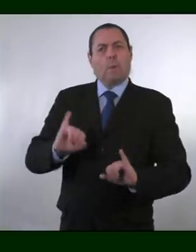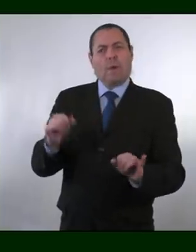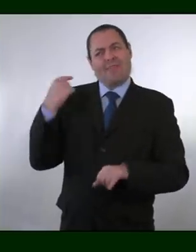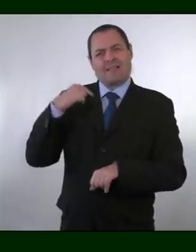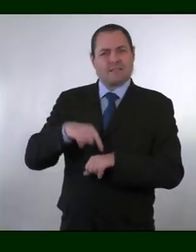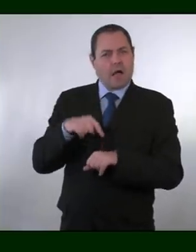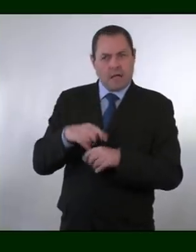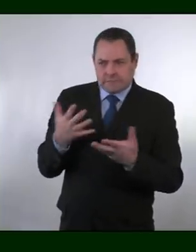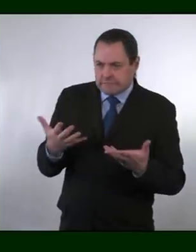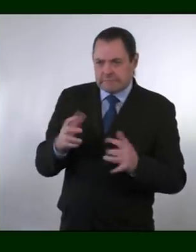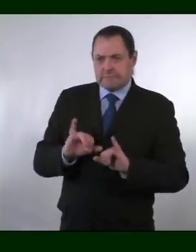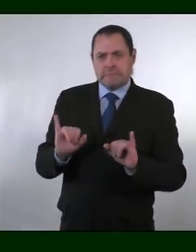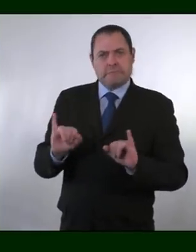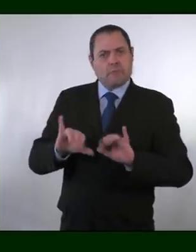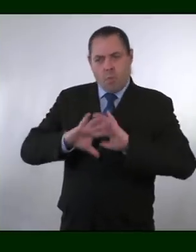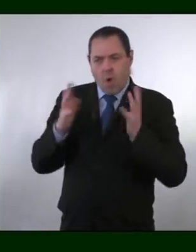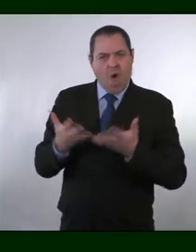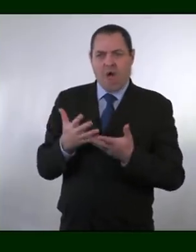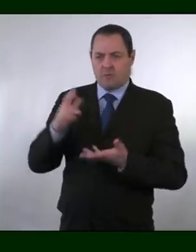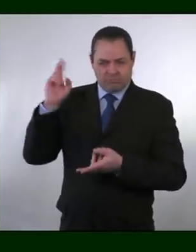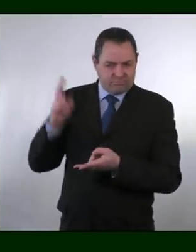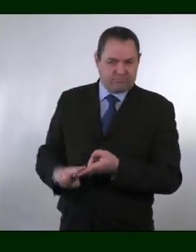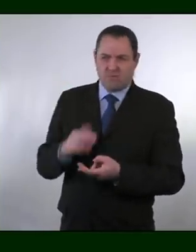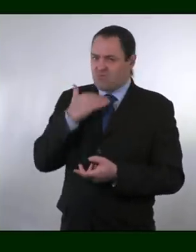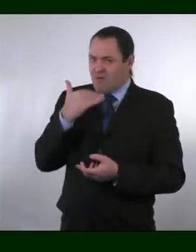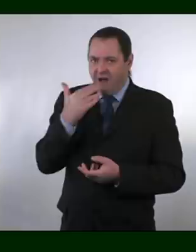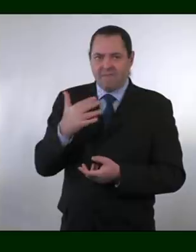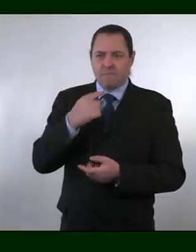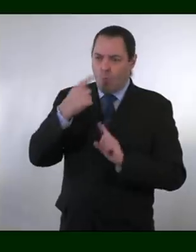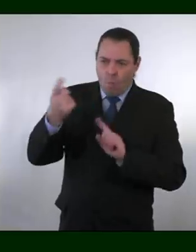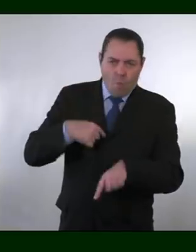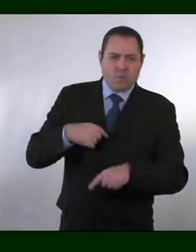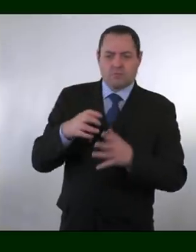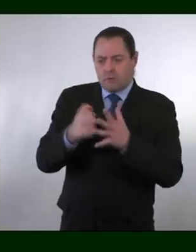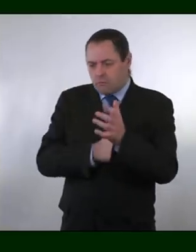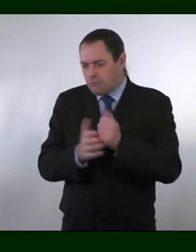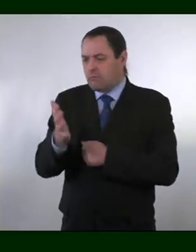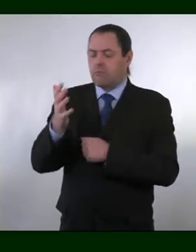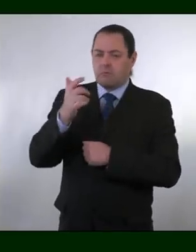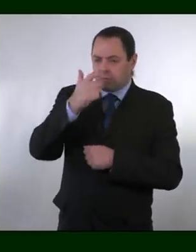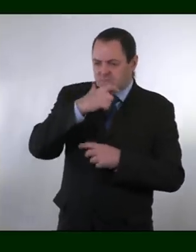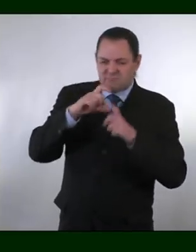where around the world there were not adequate supplies of PPE. Nobody had enough PPE. We shifted